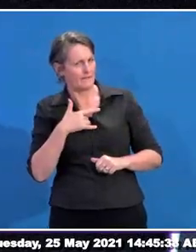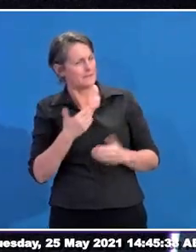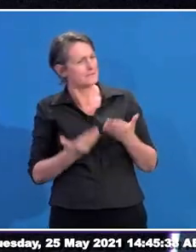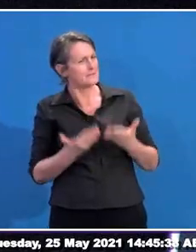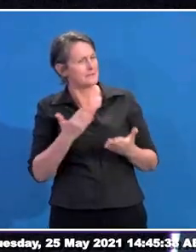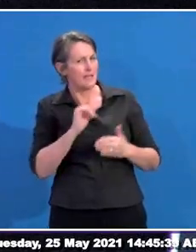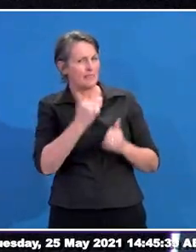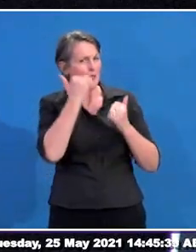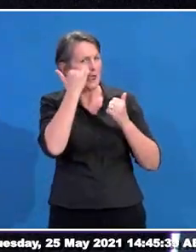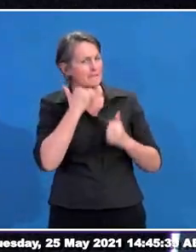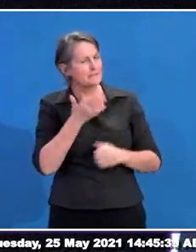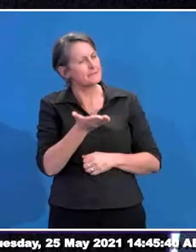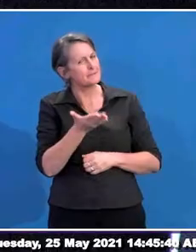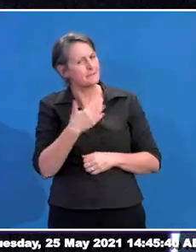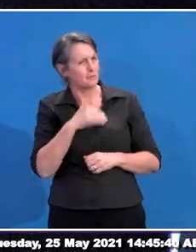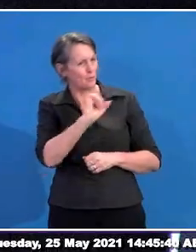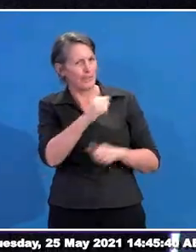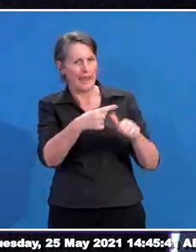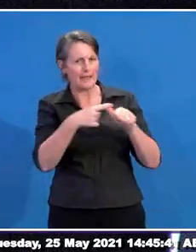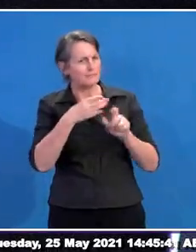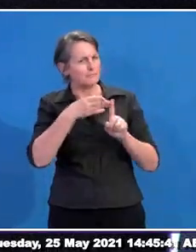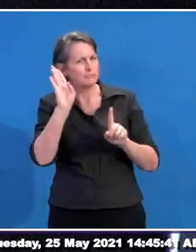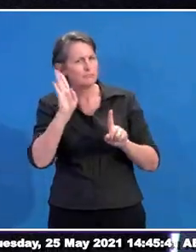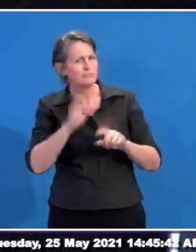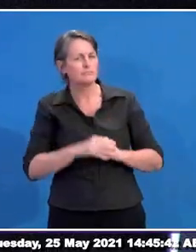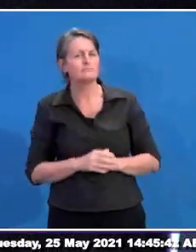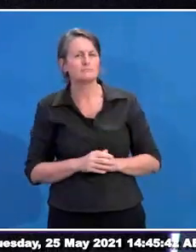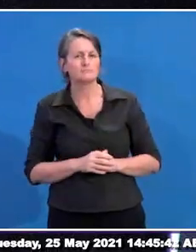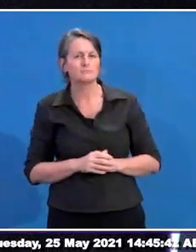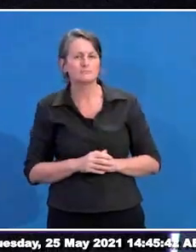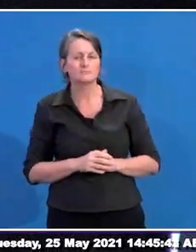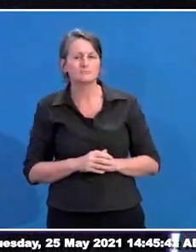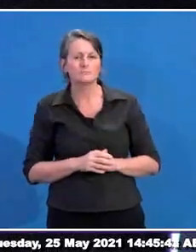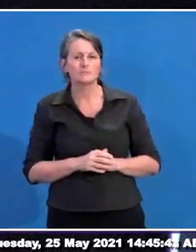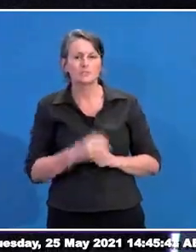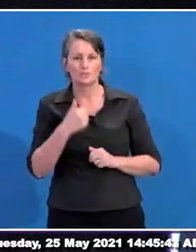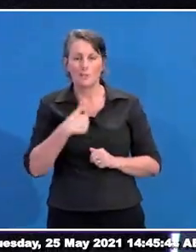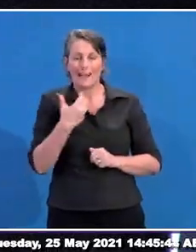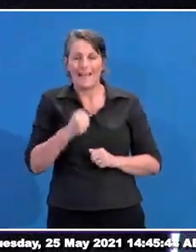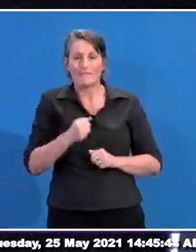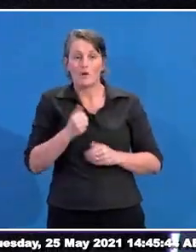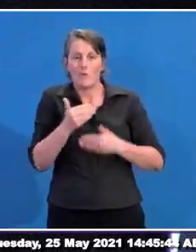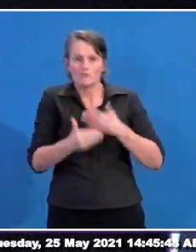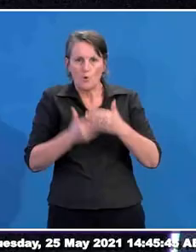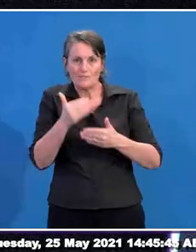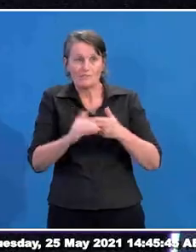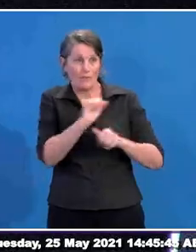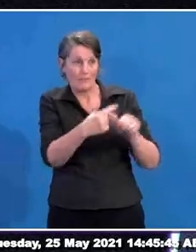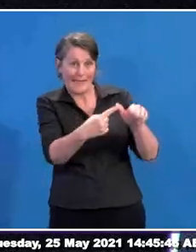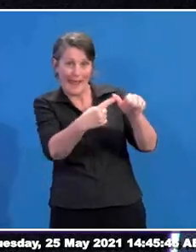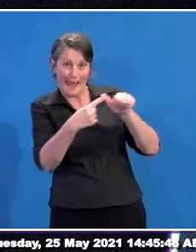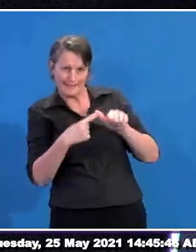So I go through a process of weighting the evidence that I've got.